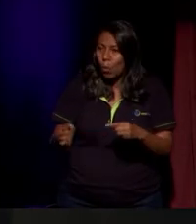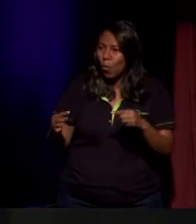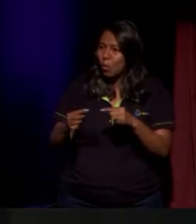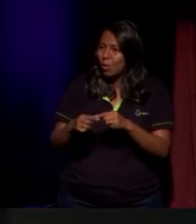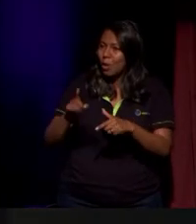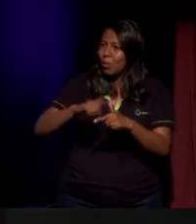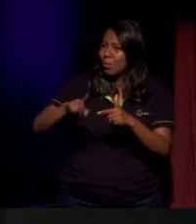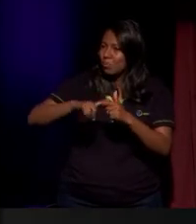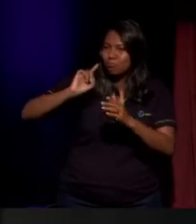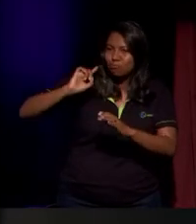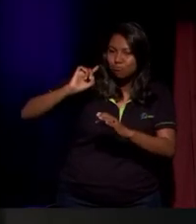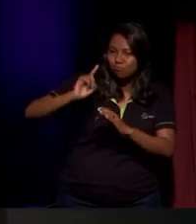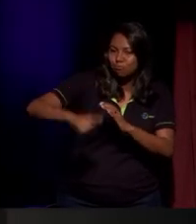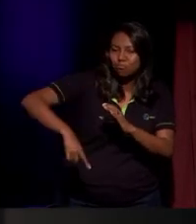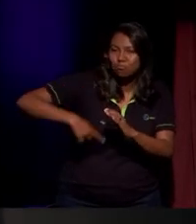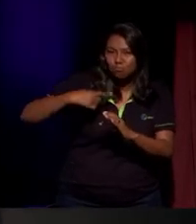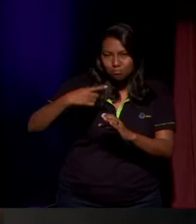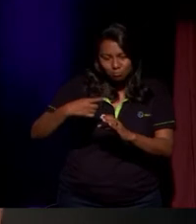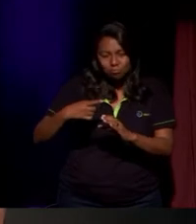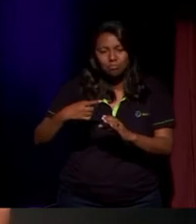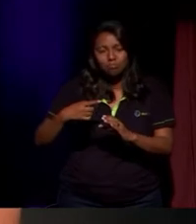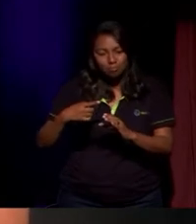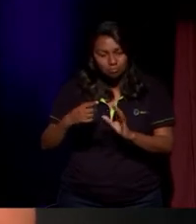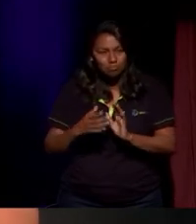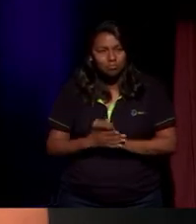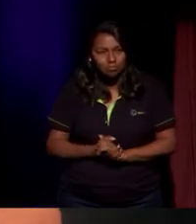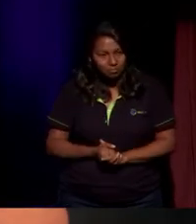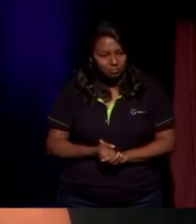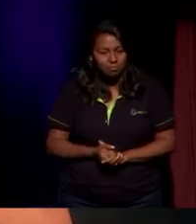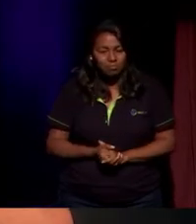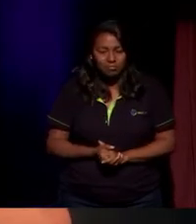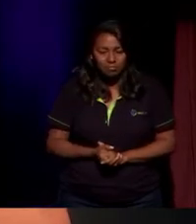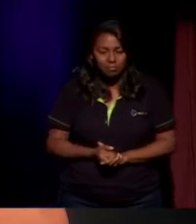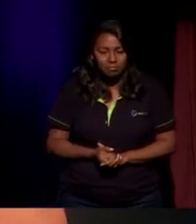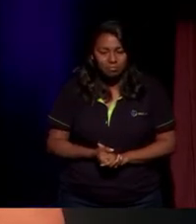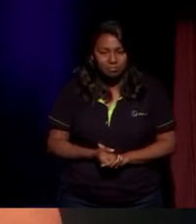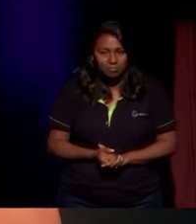Let's say, I can say so, with tranquility,